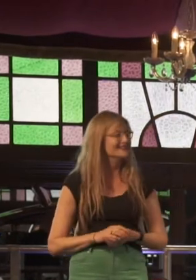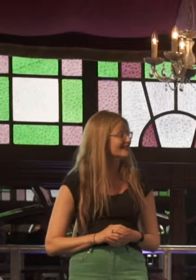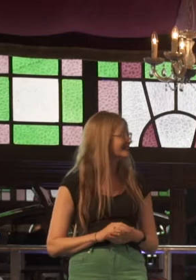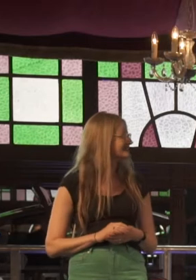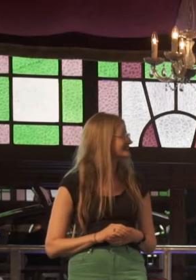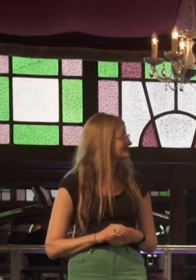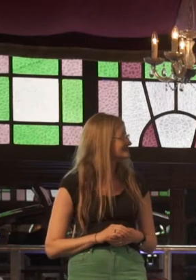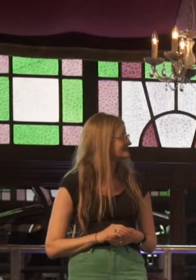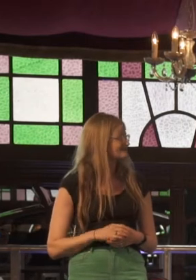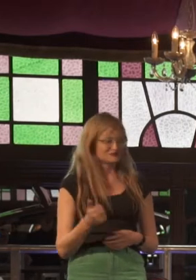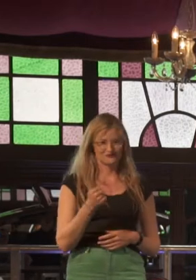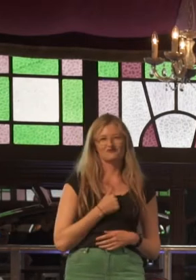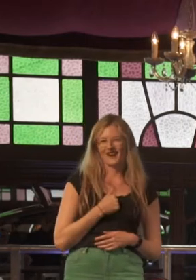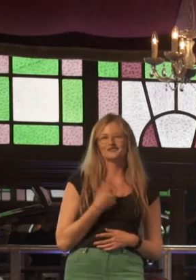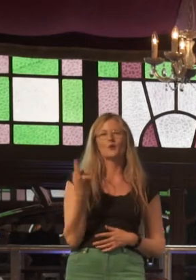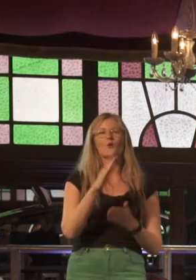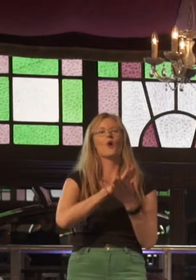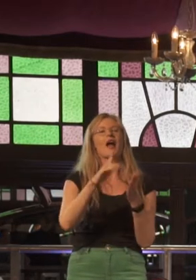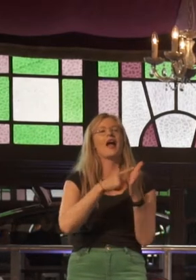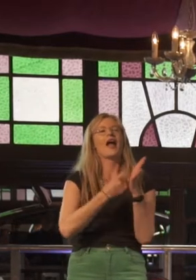I was right, it is: Harriet Dyer!